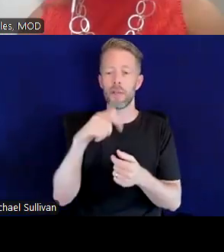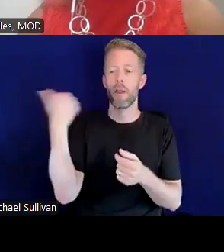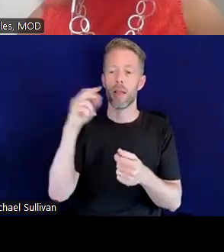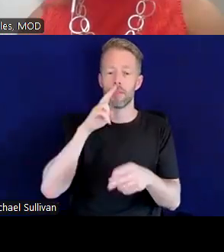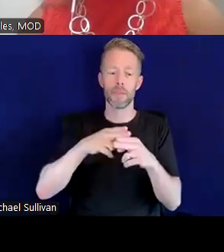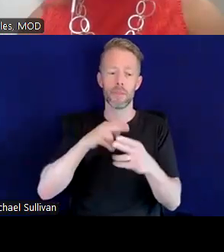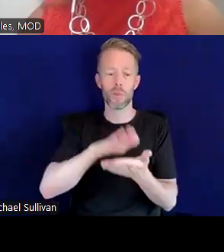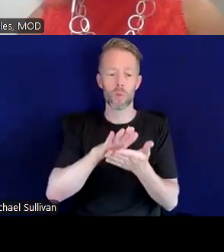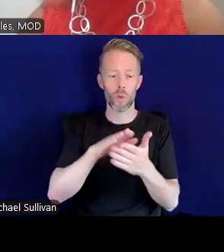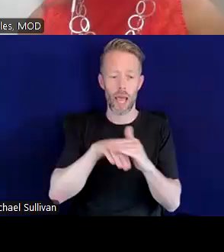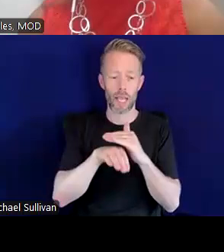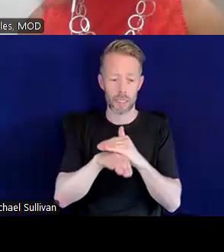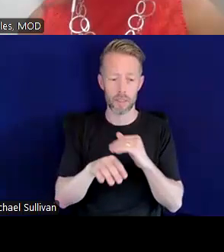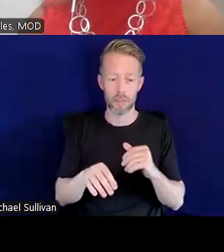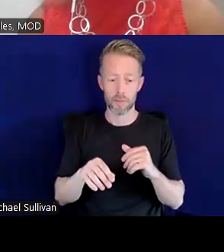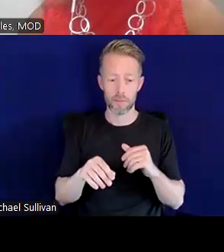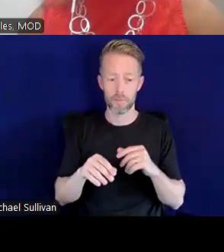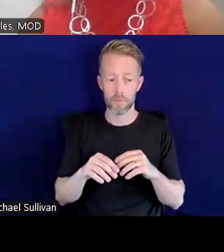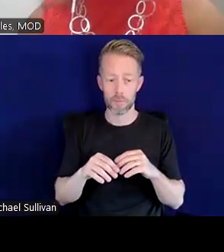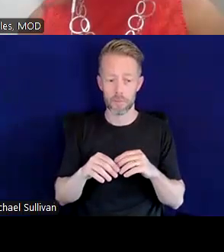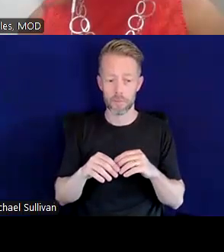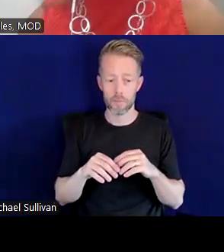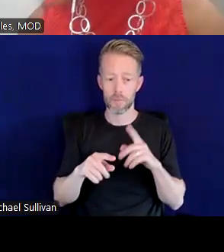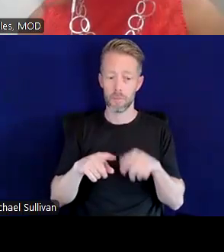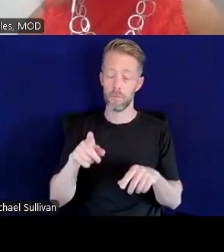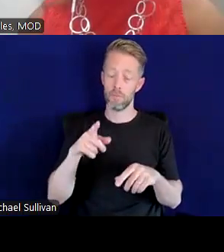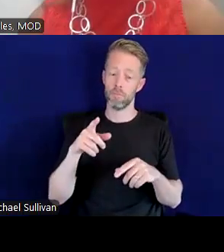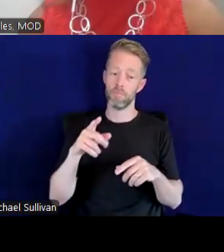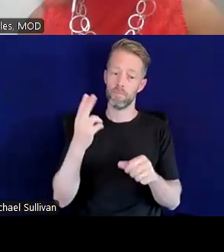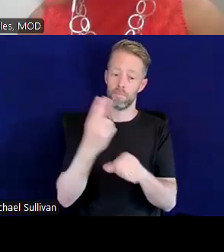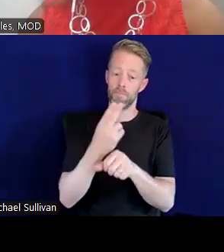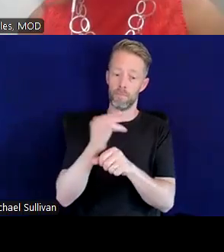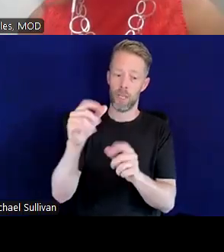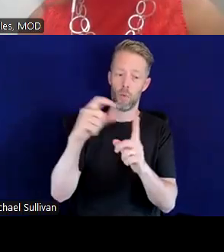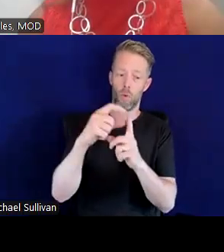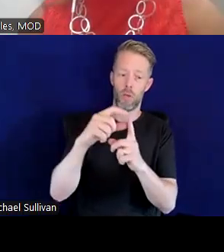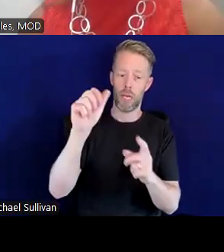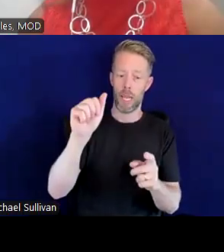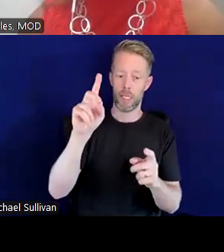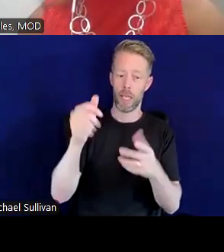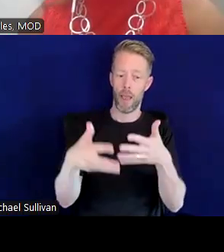school access, well now in some ways I think by saying